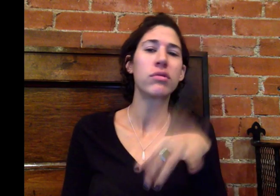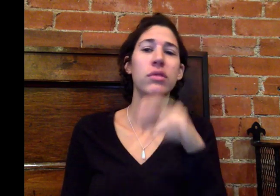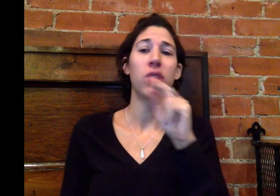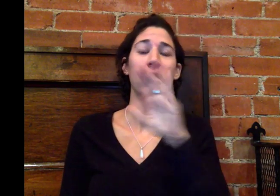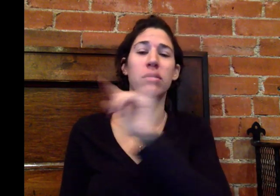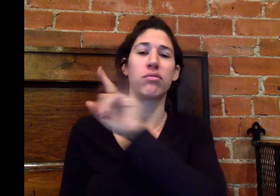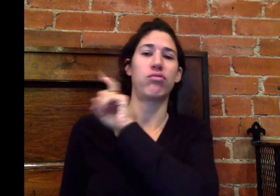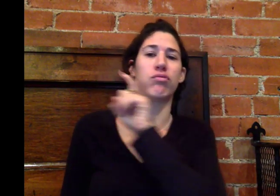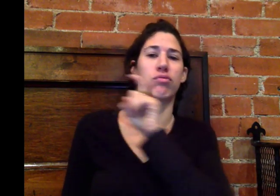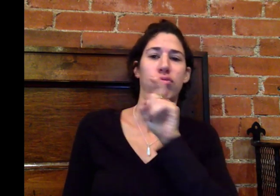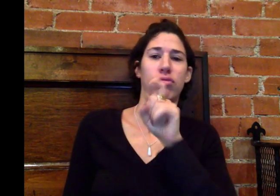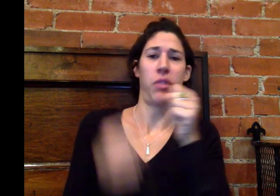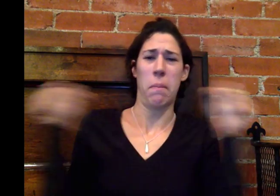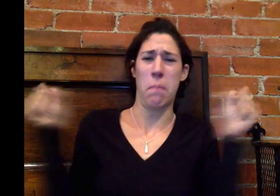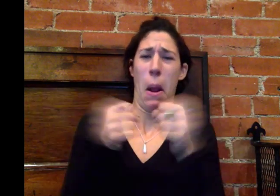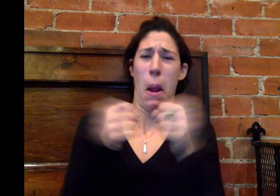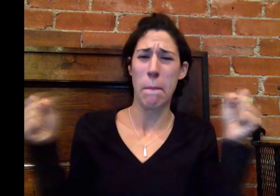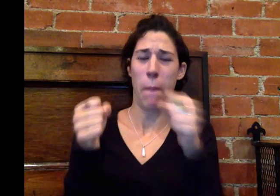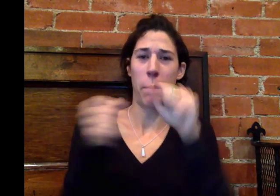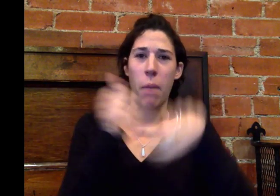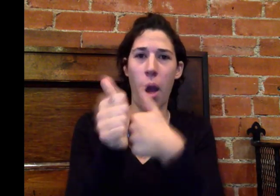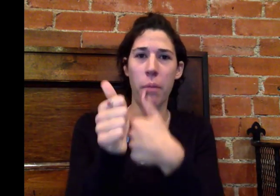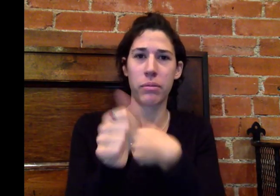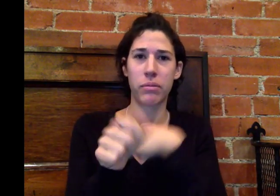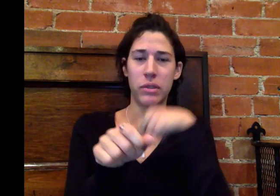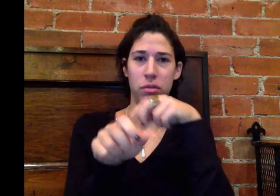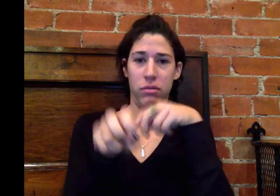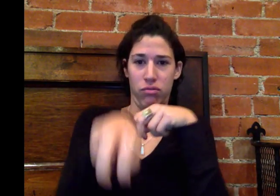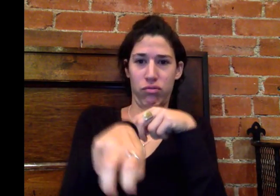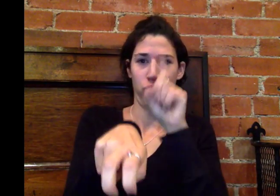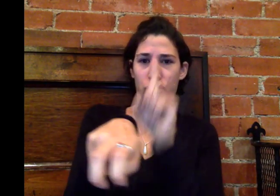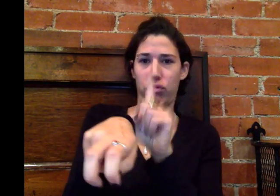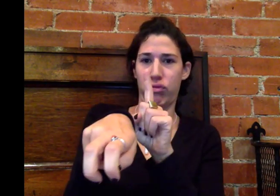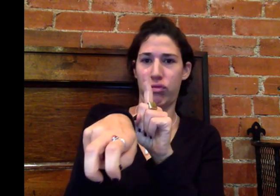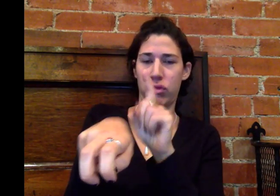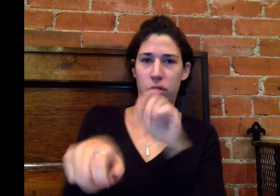She banged them as I was sitting in my high chair.